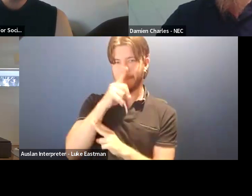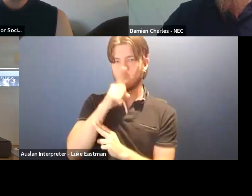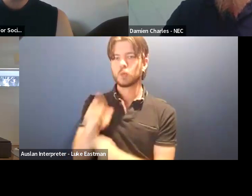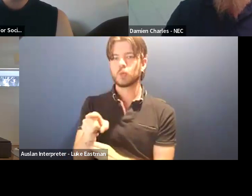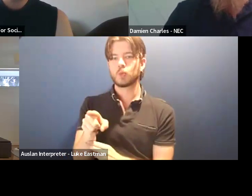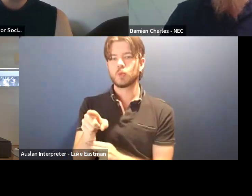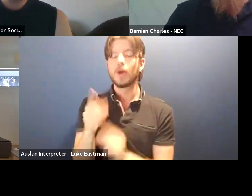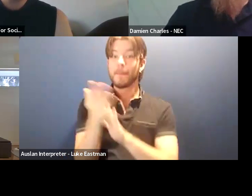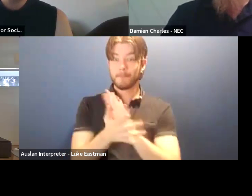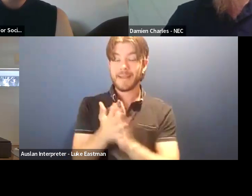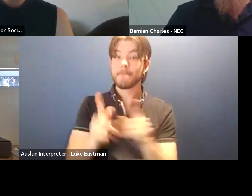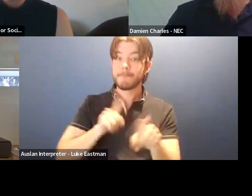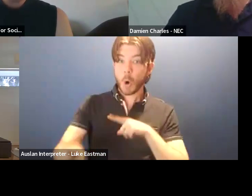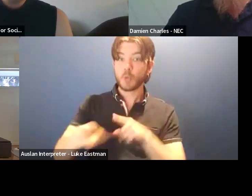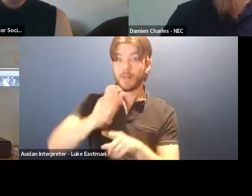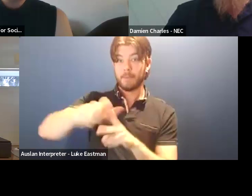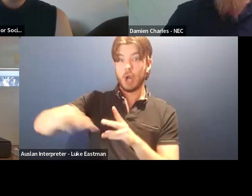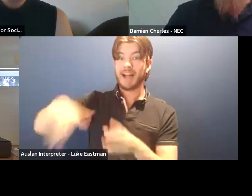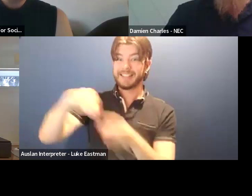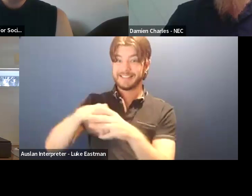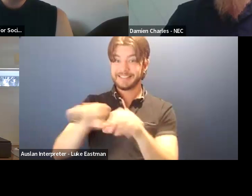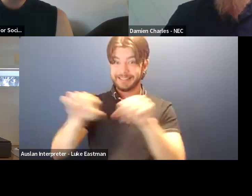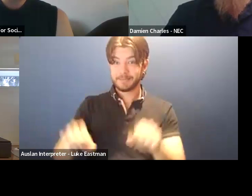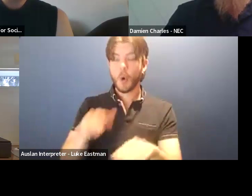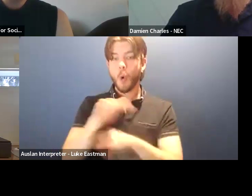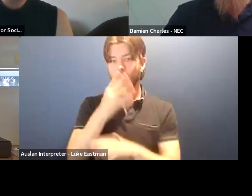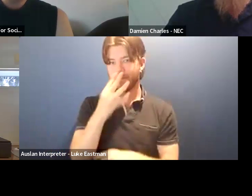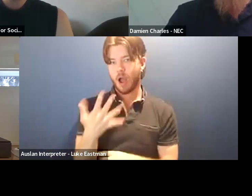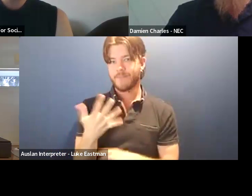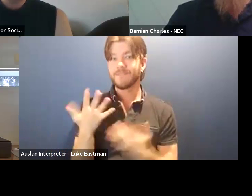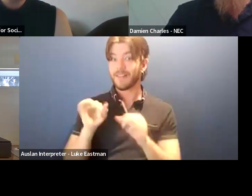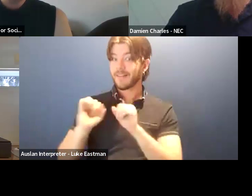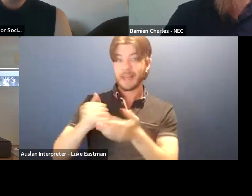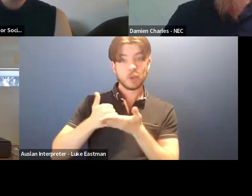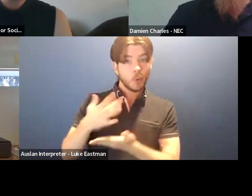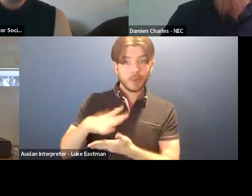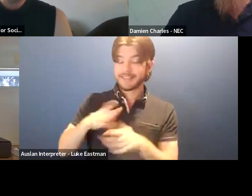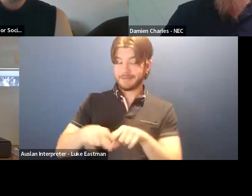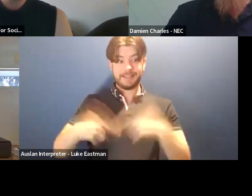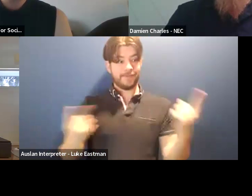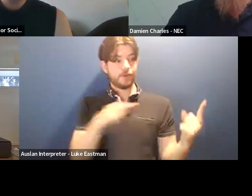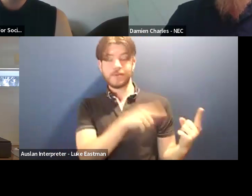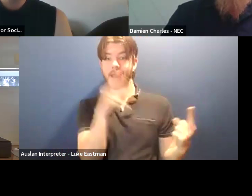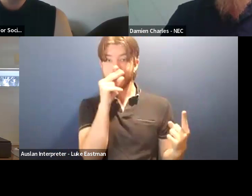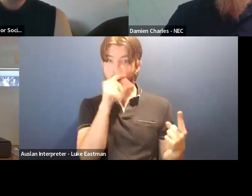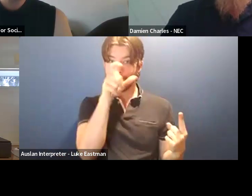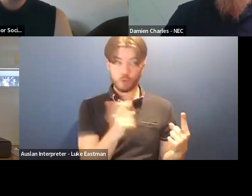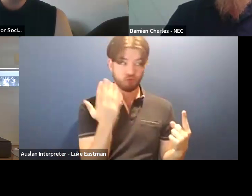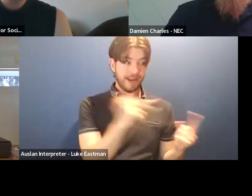cohort is over 45 so they have very different employment support needs and different goals to a young person who's